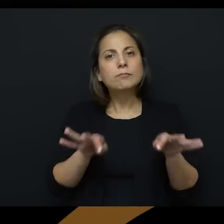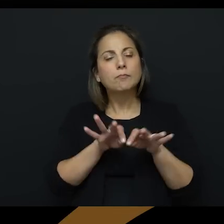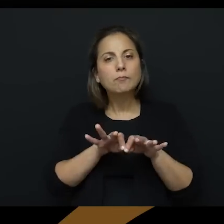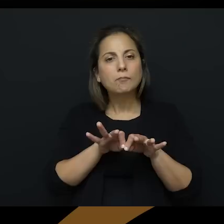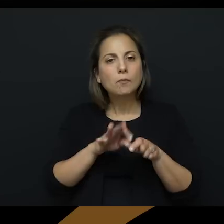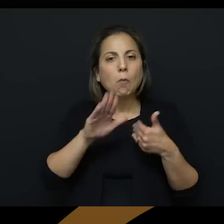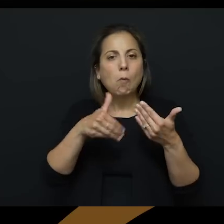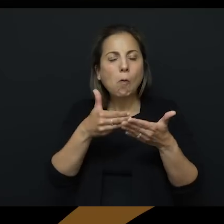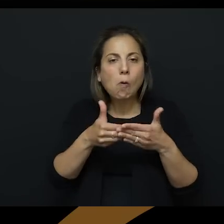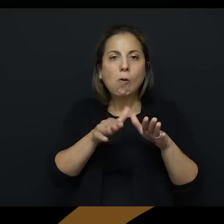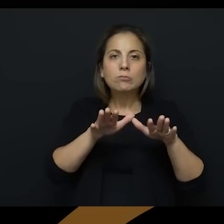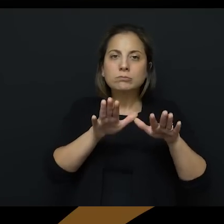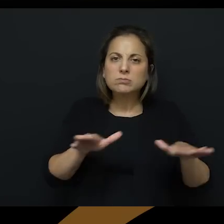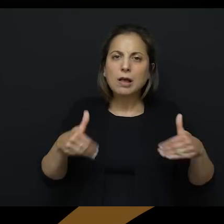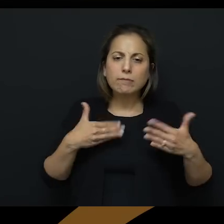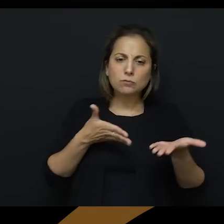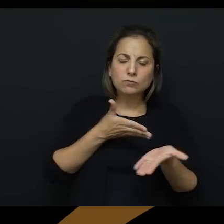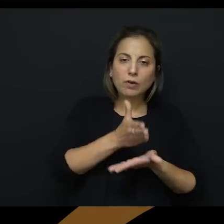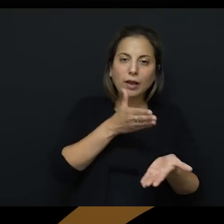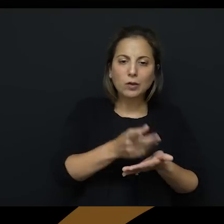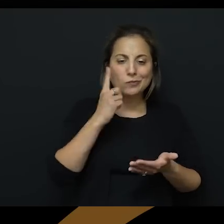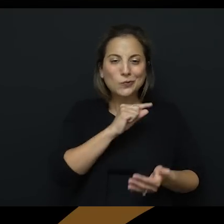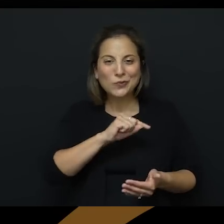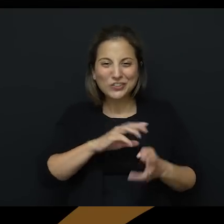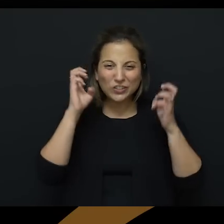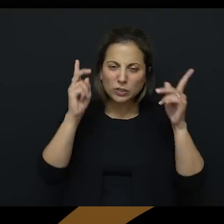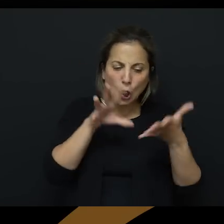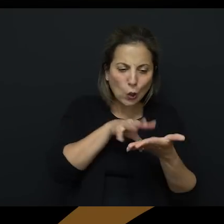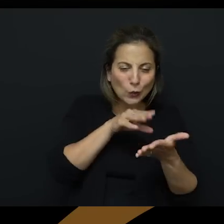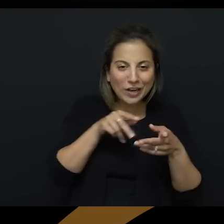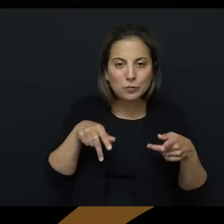All children have the right to quality education and learning opportunities.